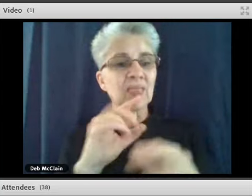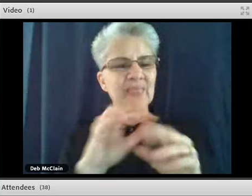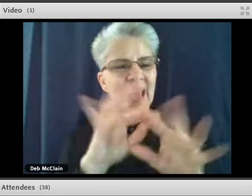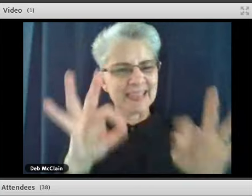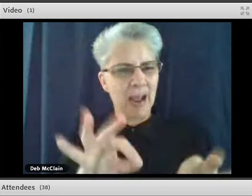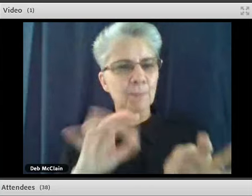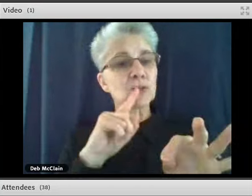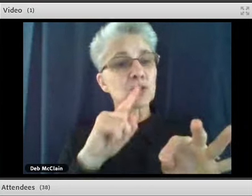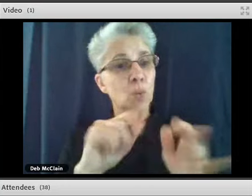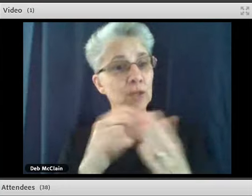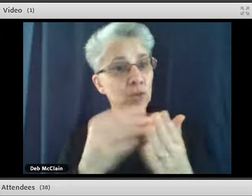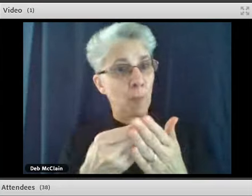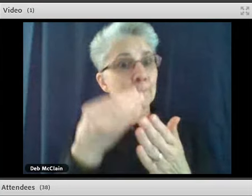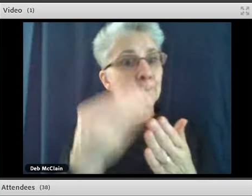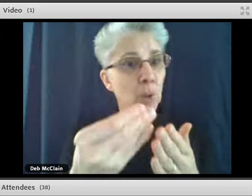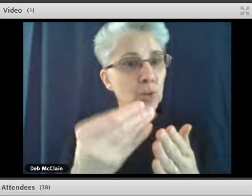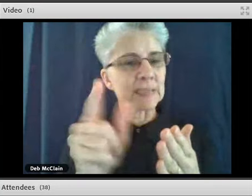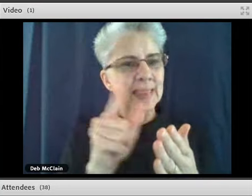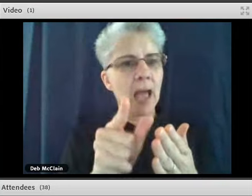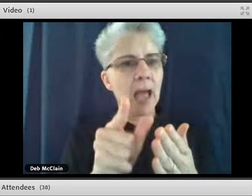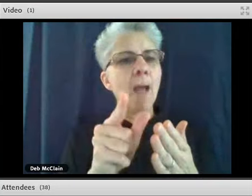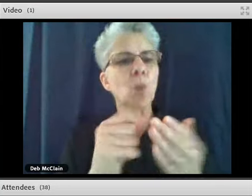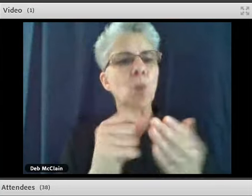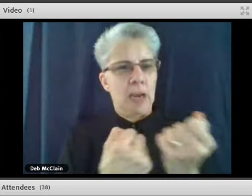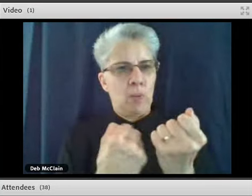make sure you purchase library resources that meet